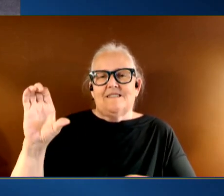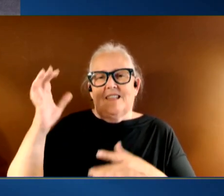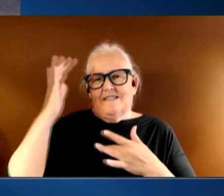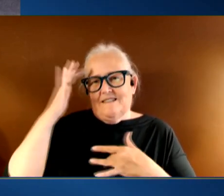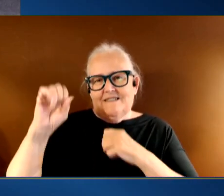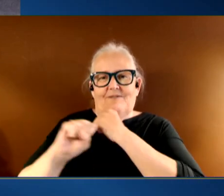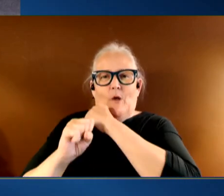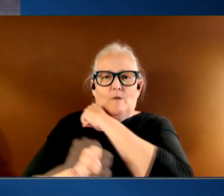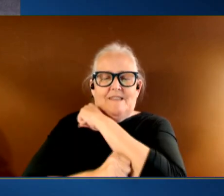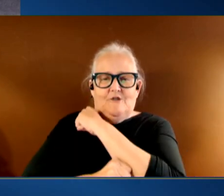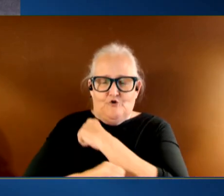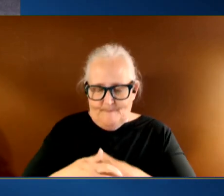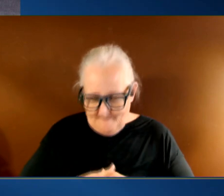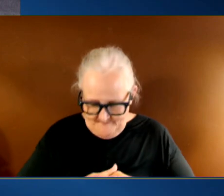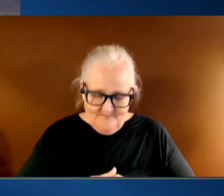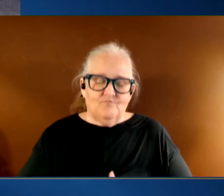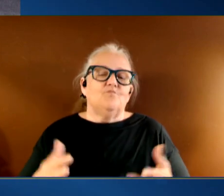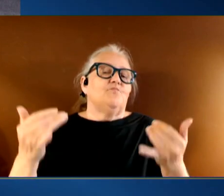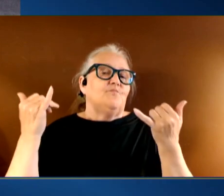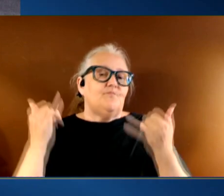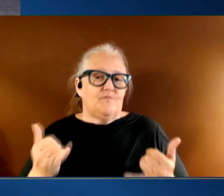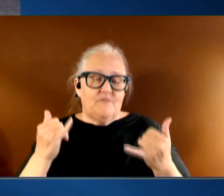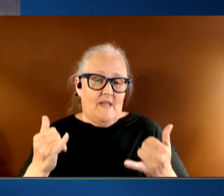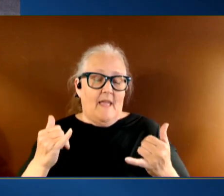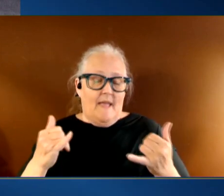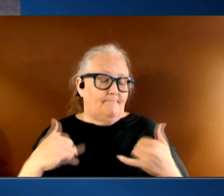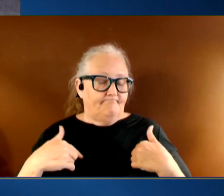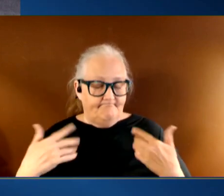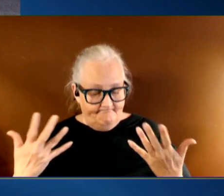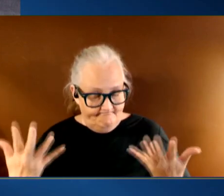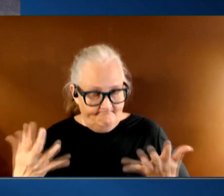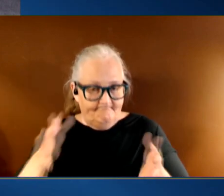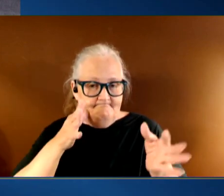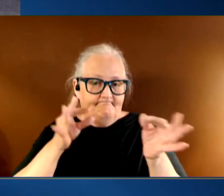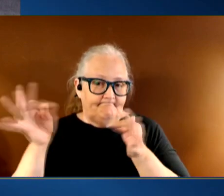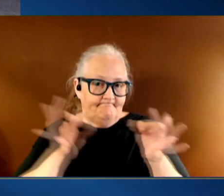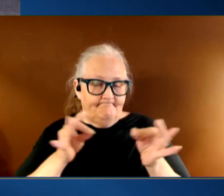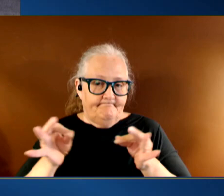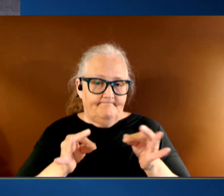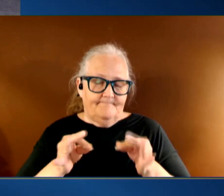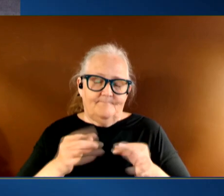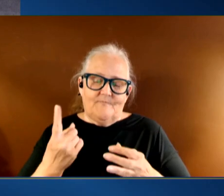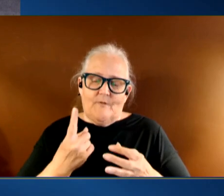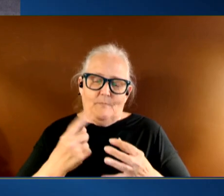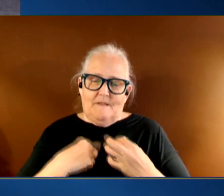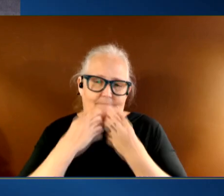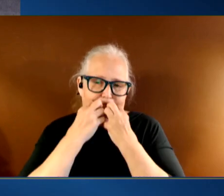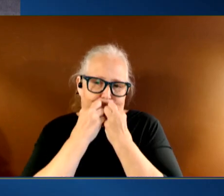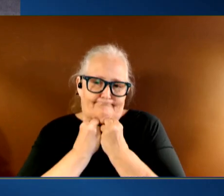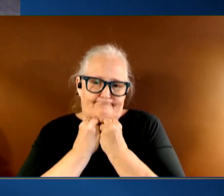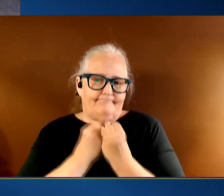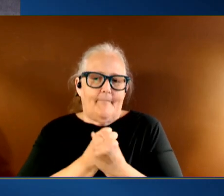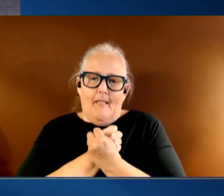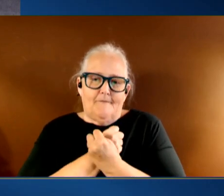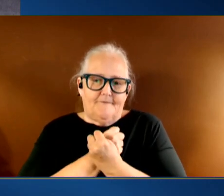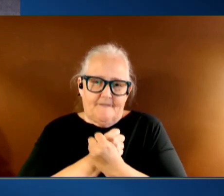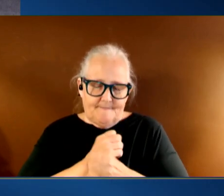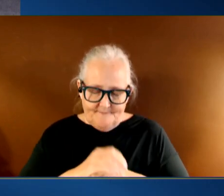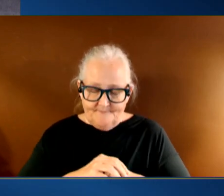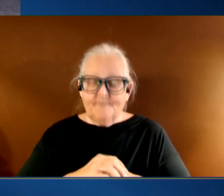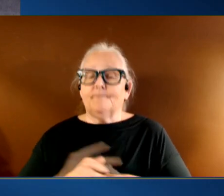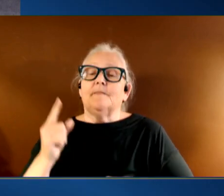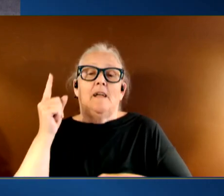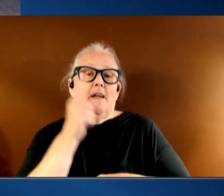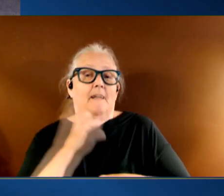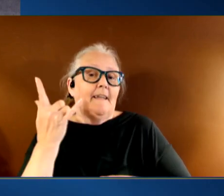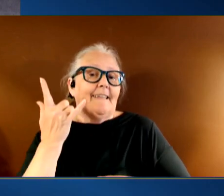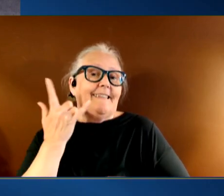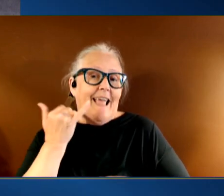And today, I want to talk to you about a labor of love. In California, under the leadership